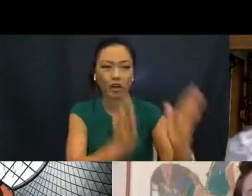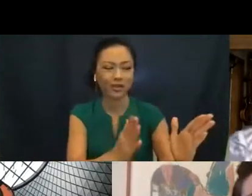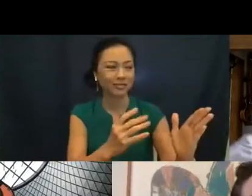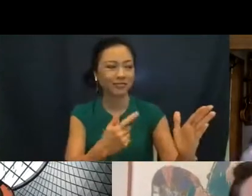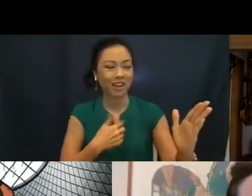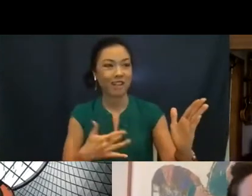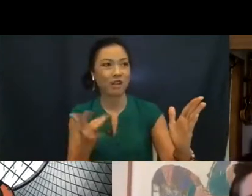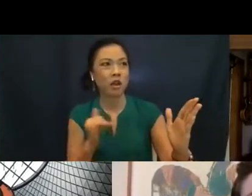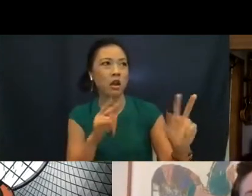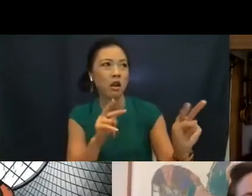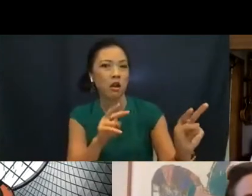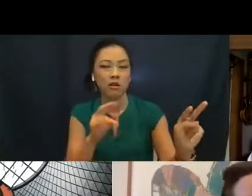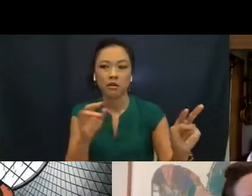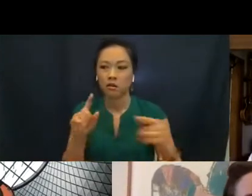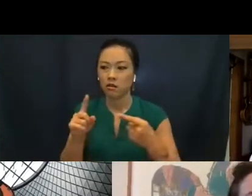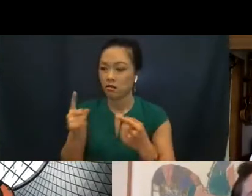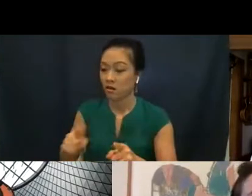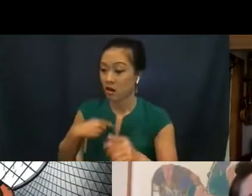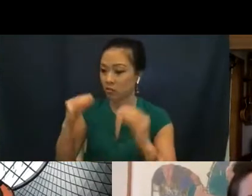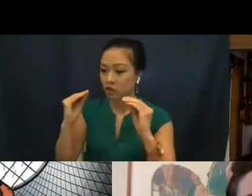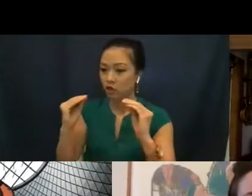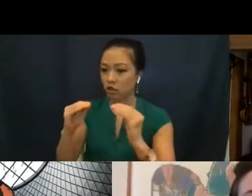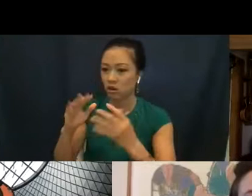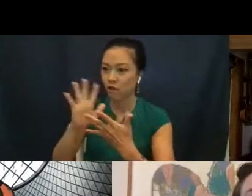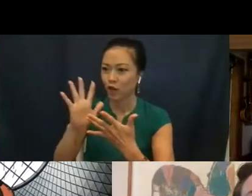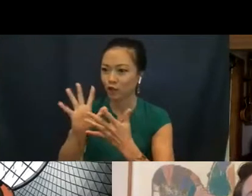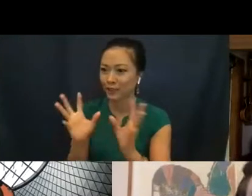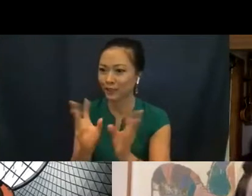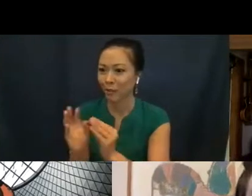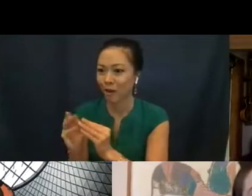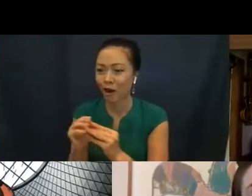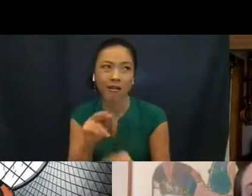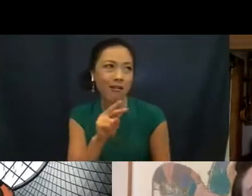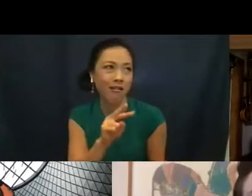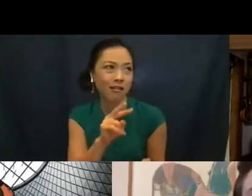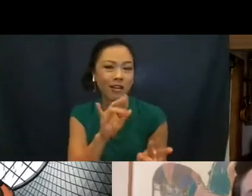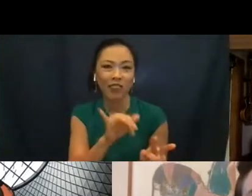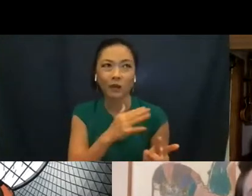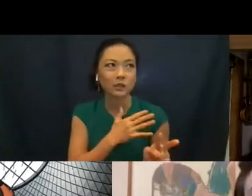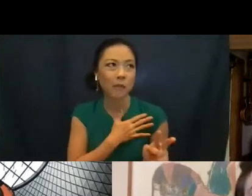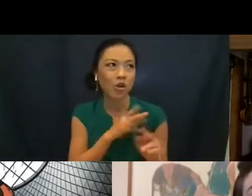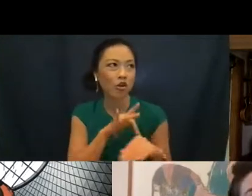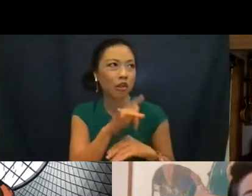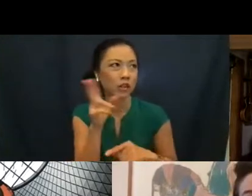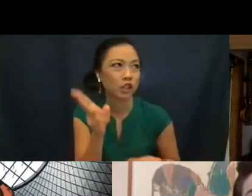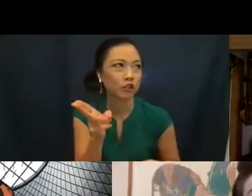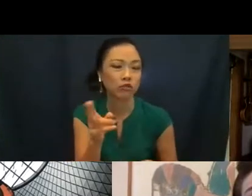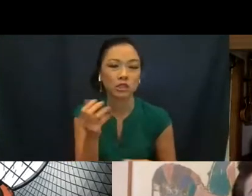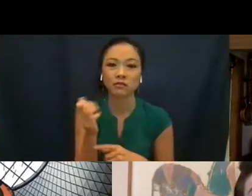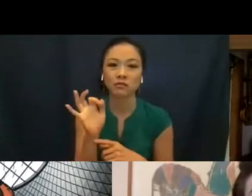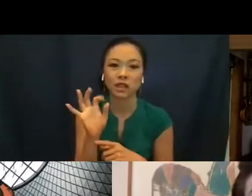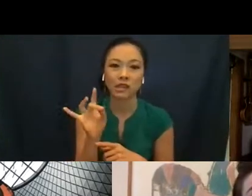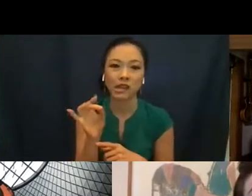hard hitting early 90's start. What if we think about 1980's AIDS